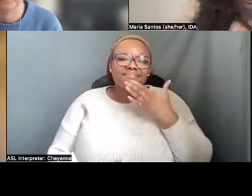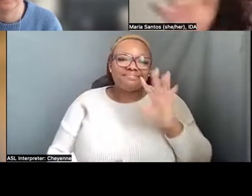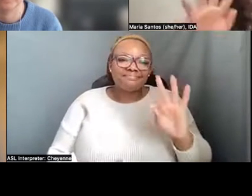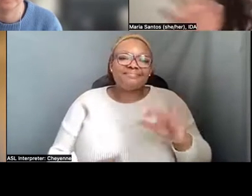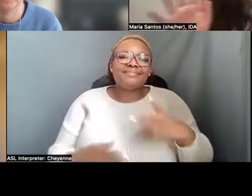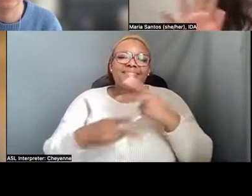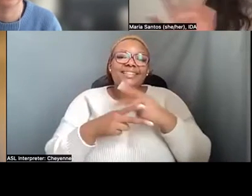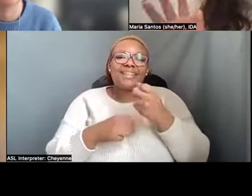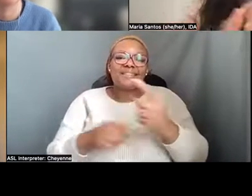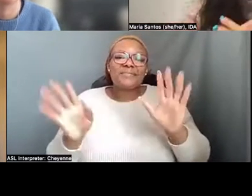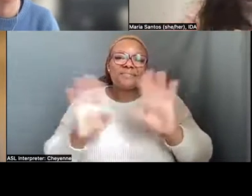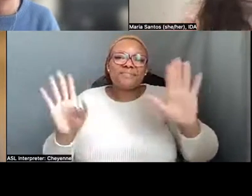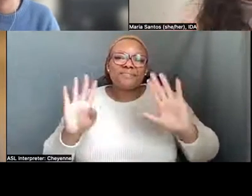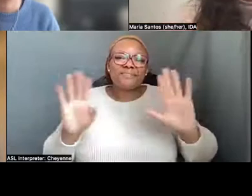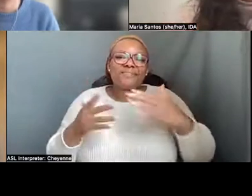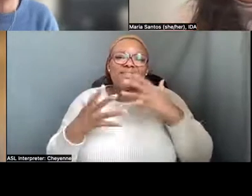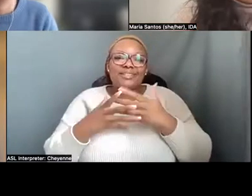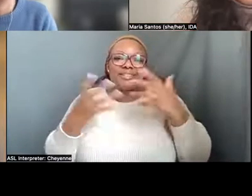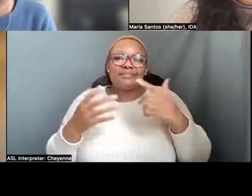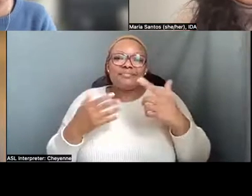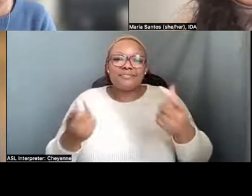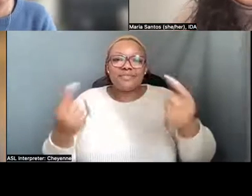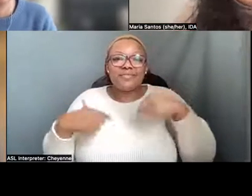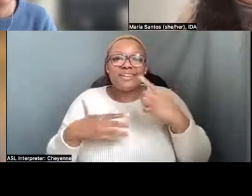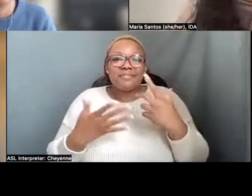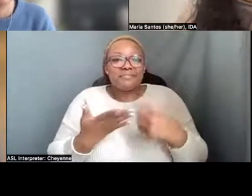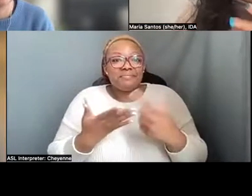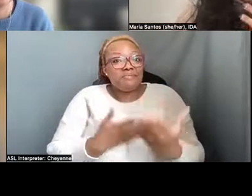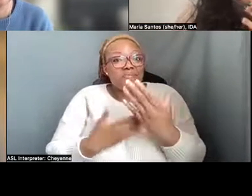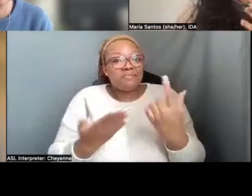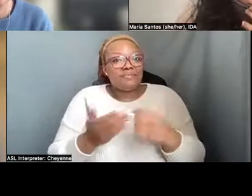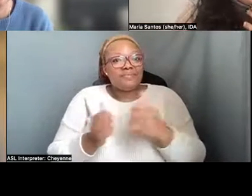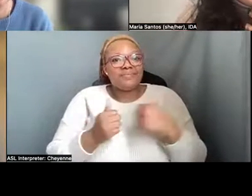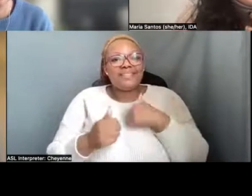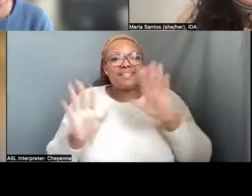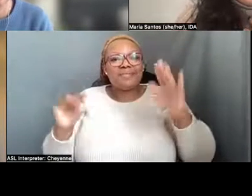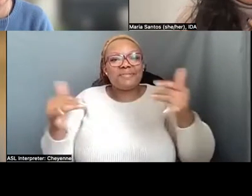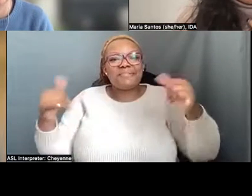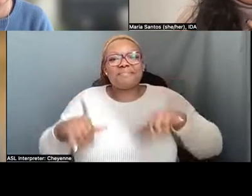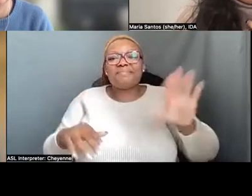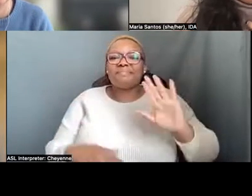Thanks so much for spending this morning with us. Bye. [Event concluded]